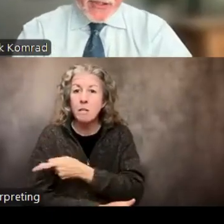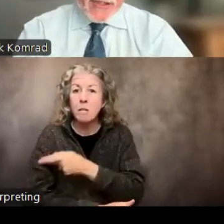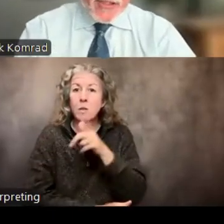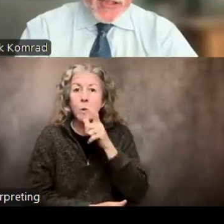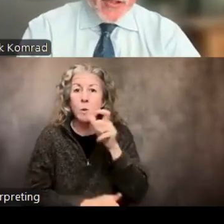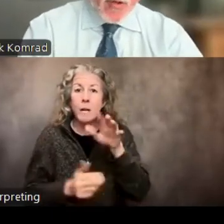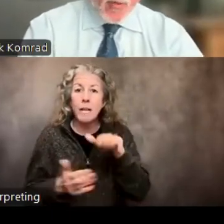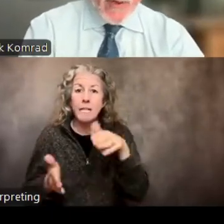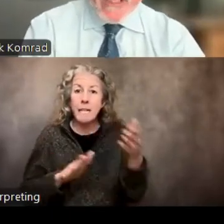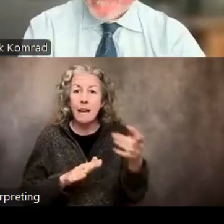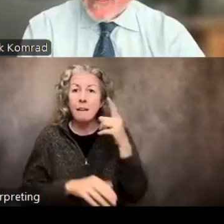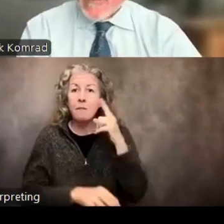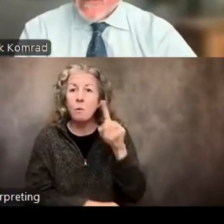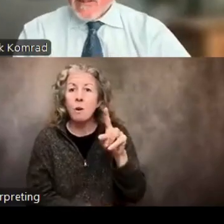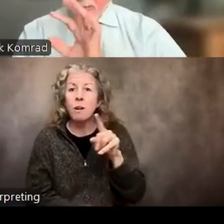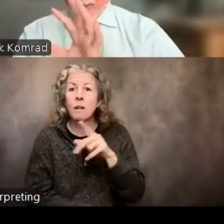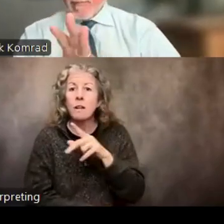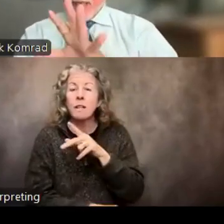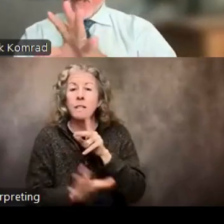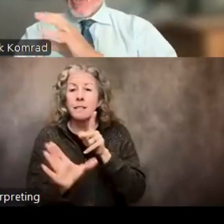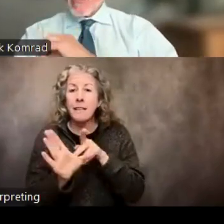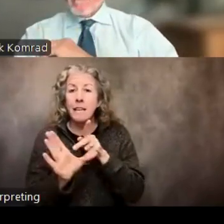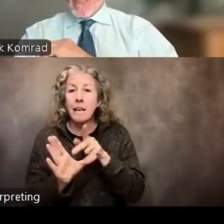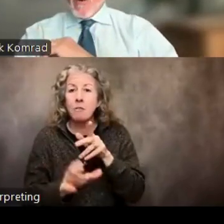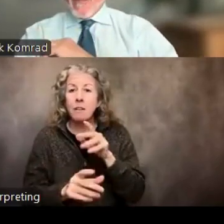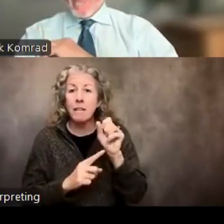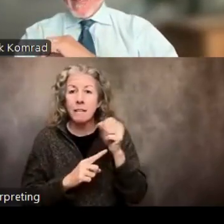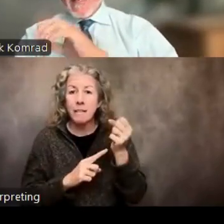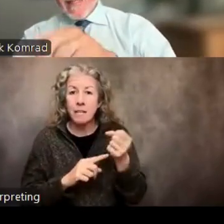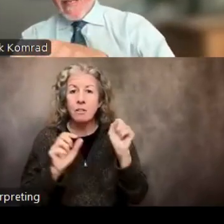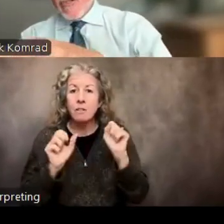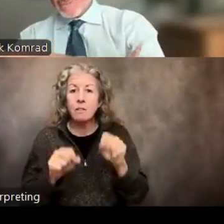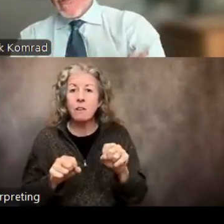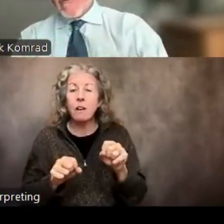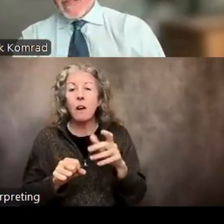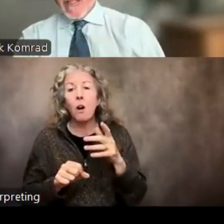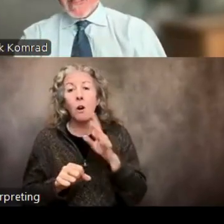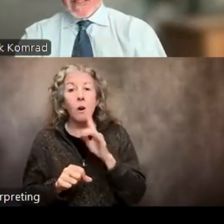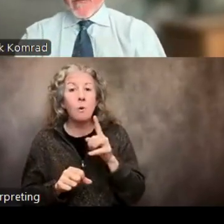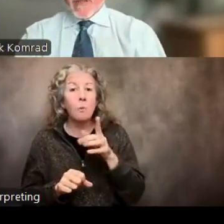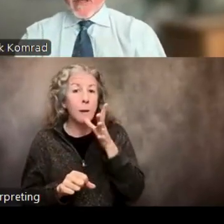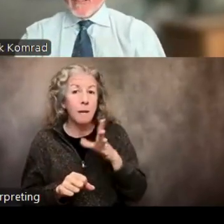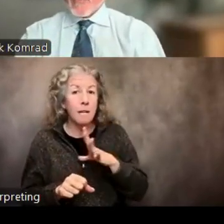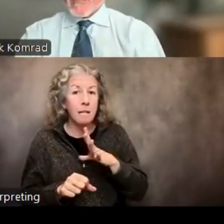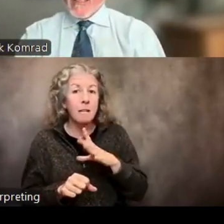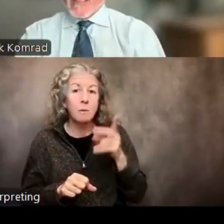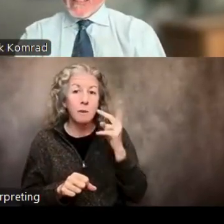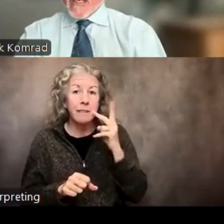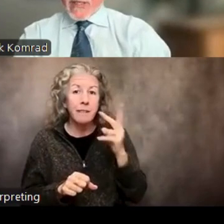conditions are women. We can maybe talk about why that is. They, too have seen a significant increase. There was